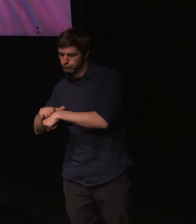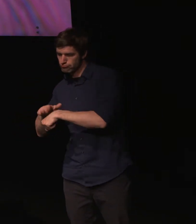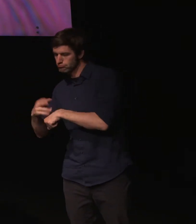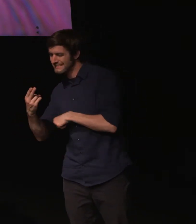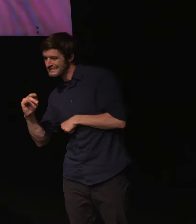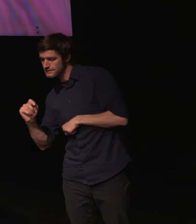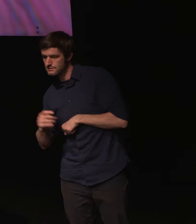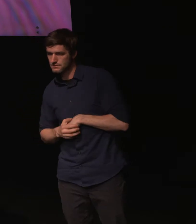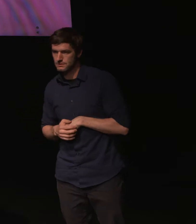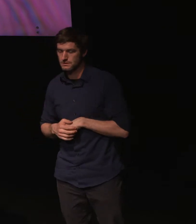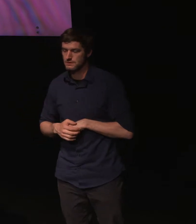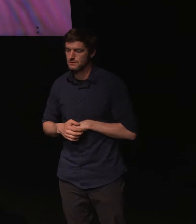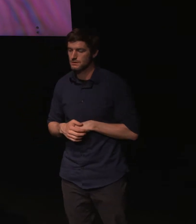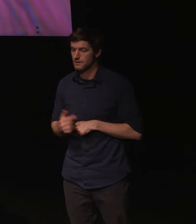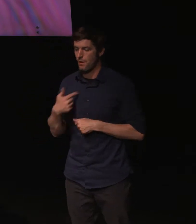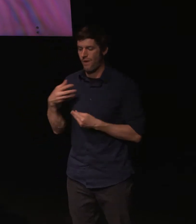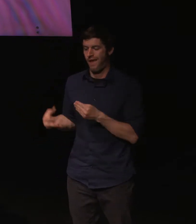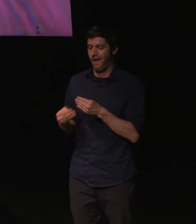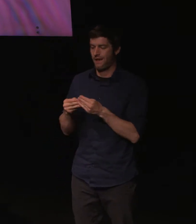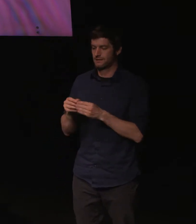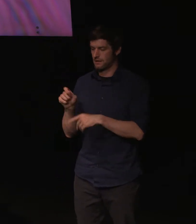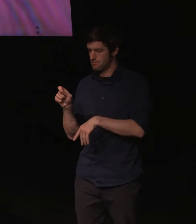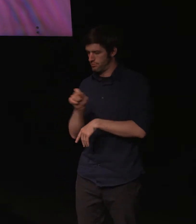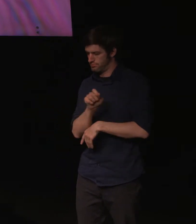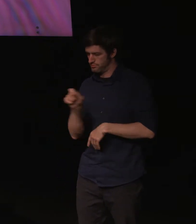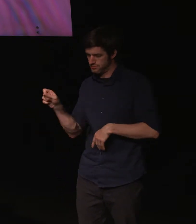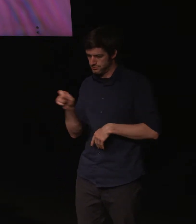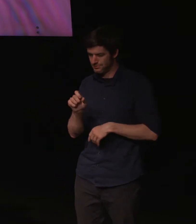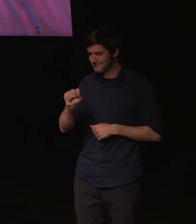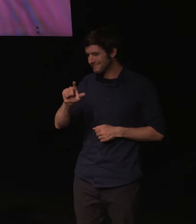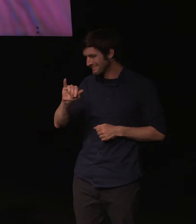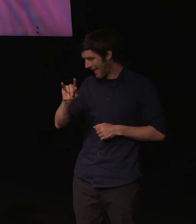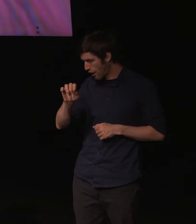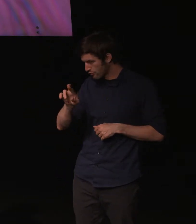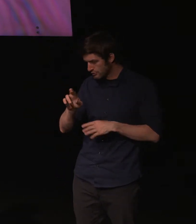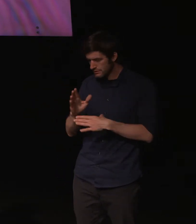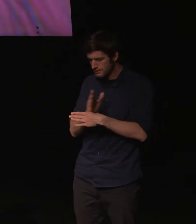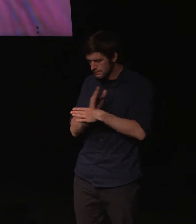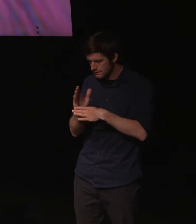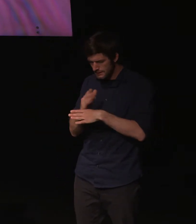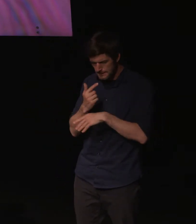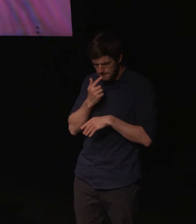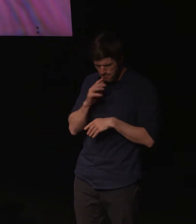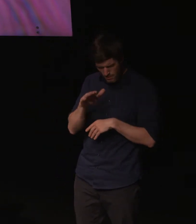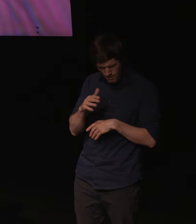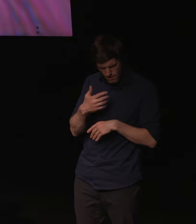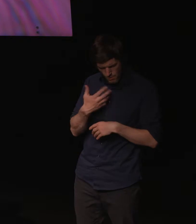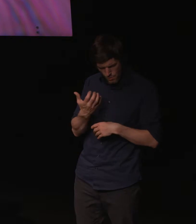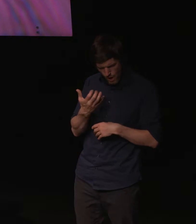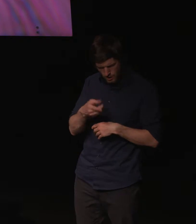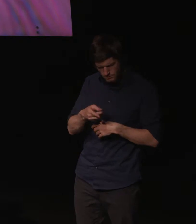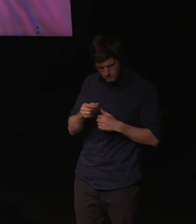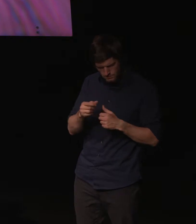We pulled a slider in there, you know, where you can like say, "Oh, no, I want the thing to last longer, the little hint.